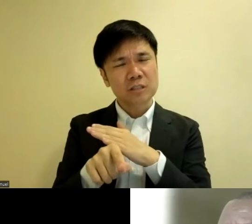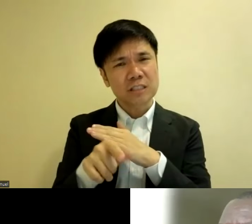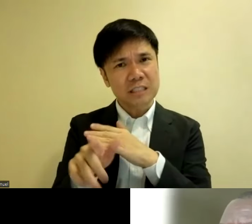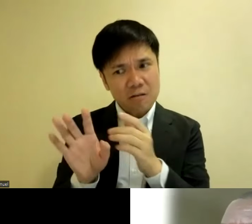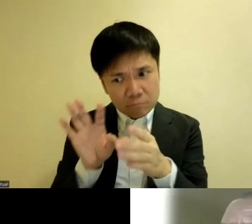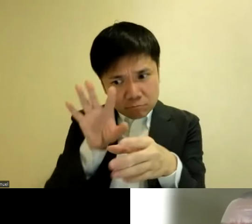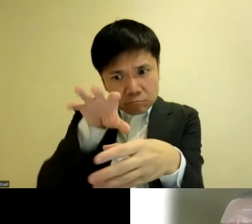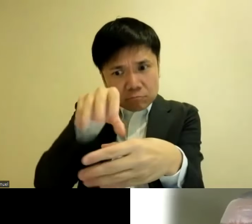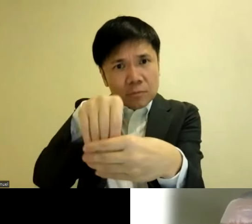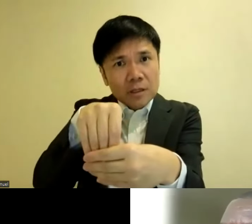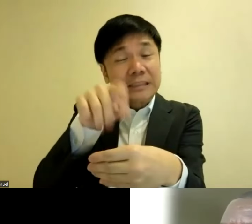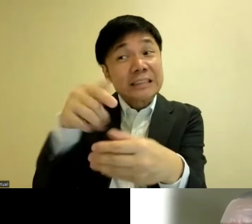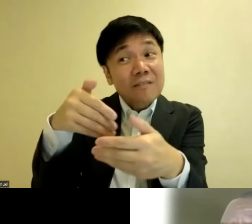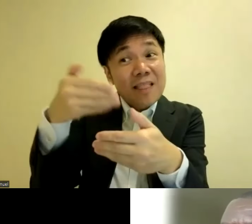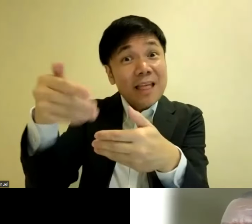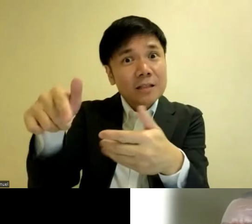Refugee Forum.